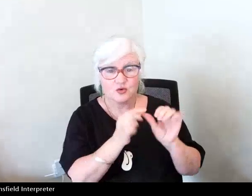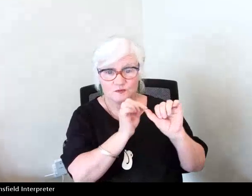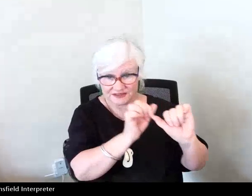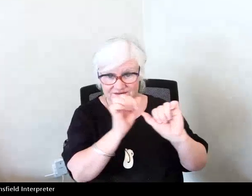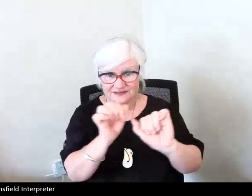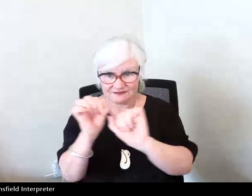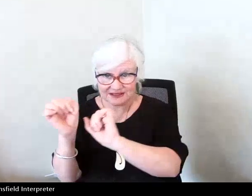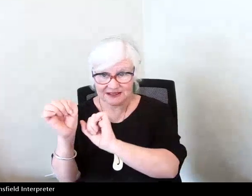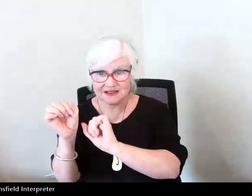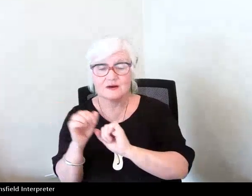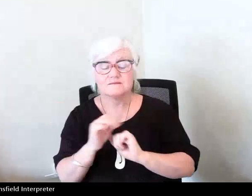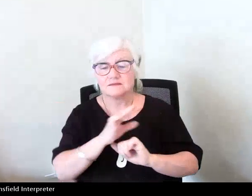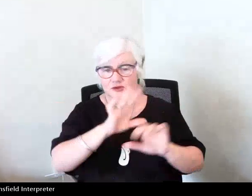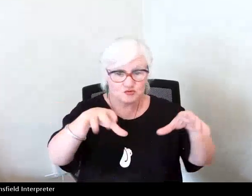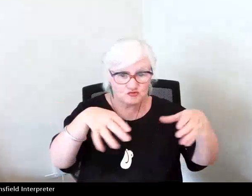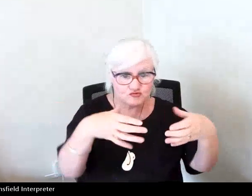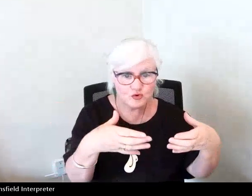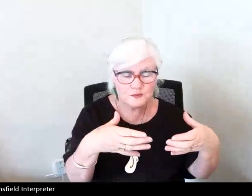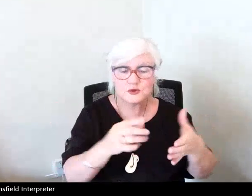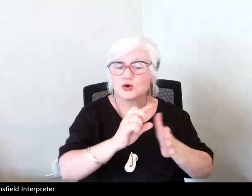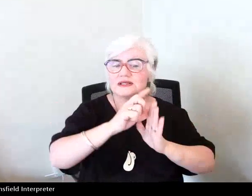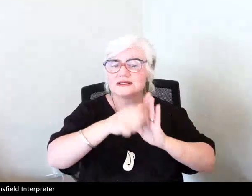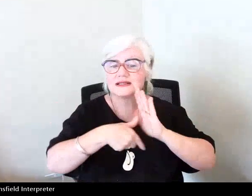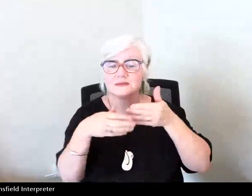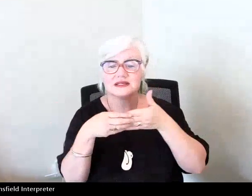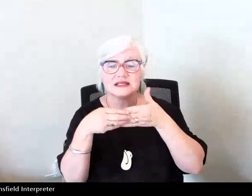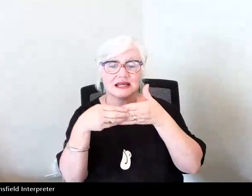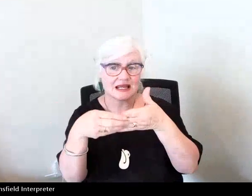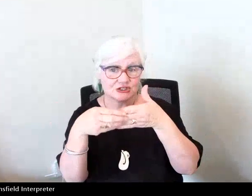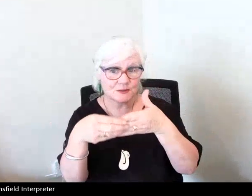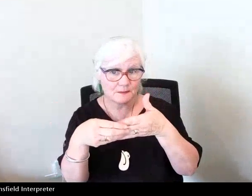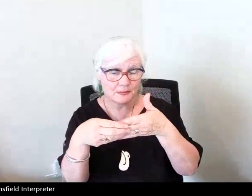at groups, or disability leadership groups within providers, different organizations.